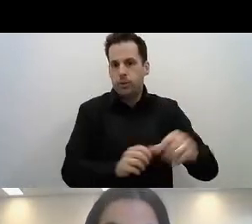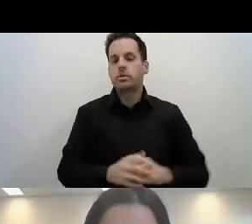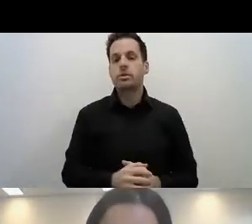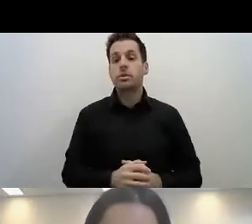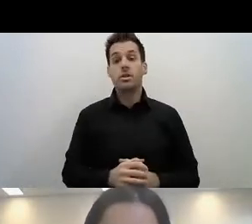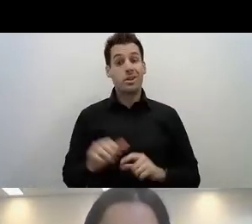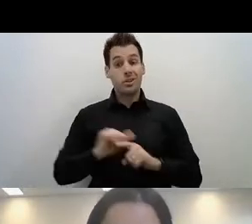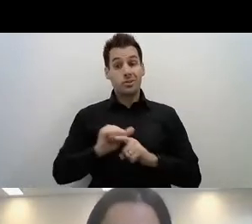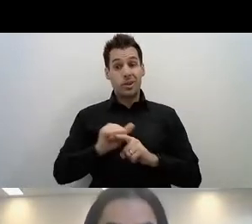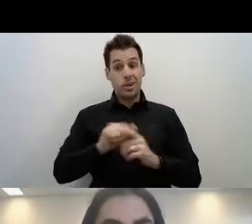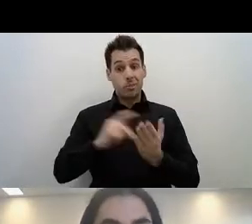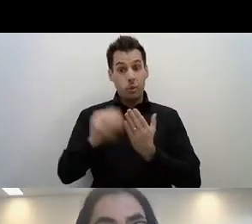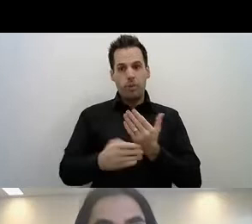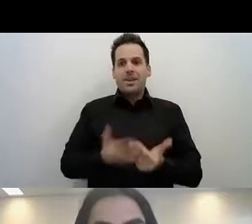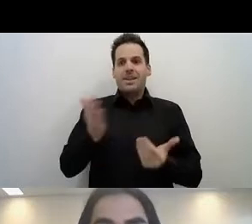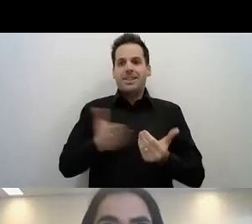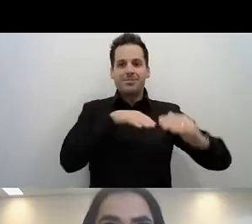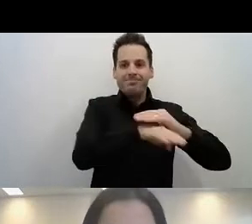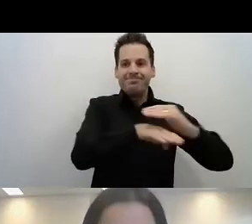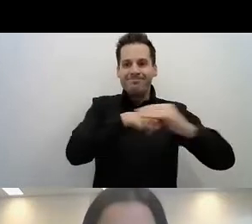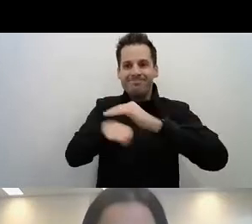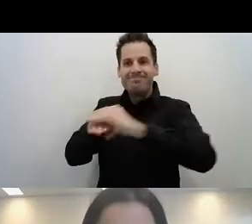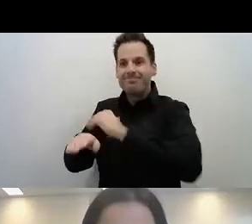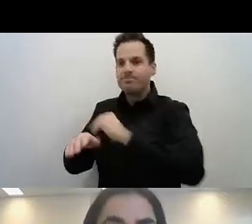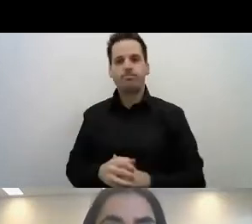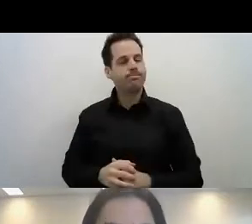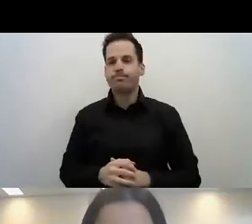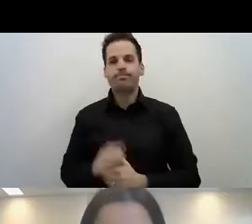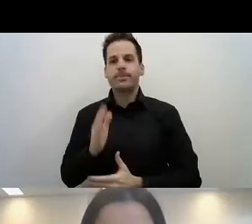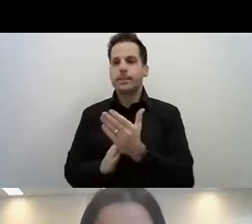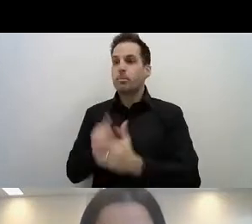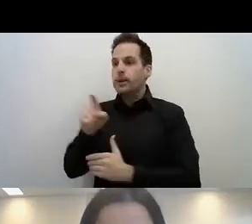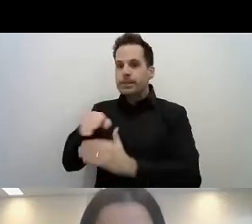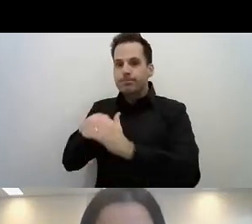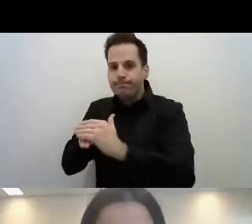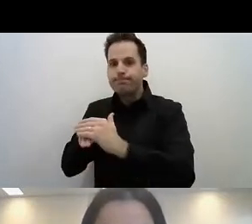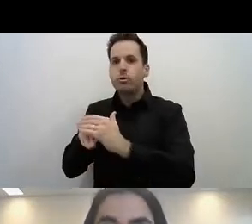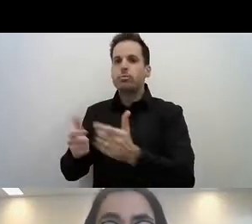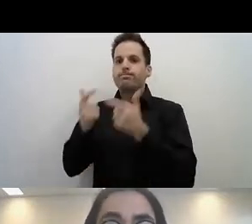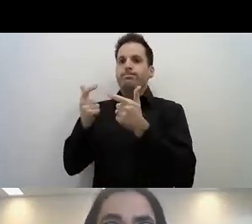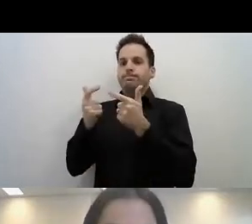to access they can be quite costly and they can sometimes have wait lists or um you know the serve